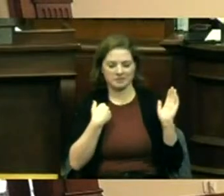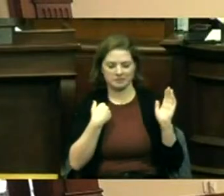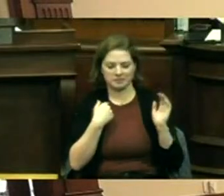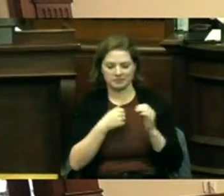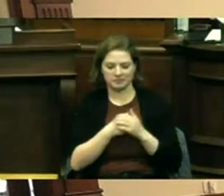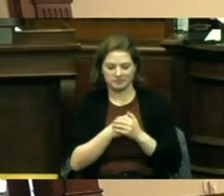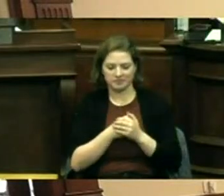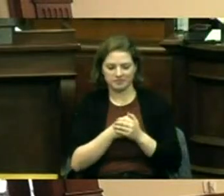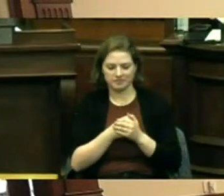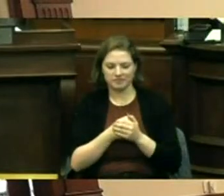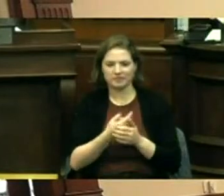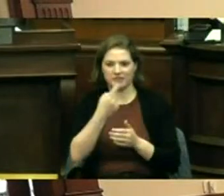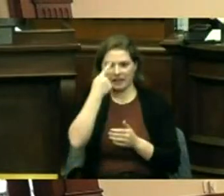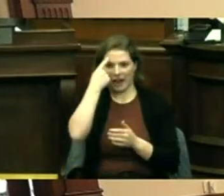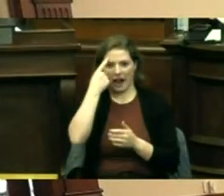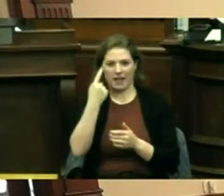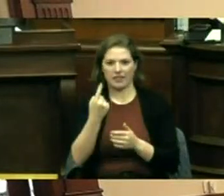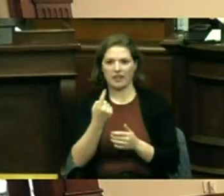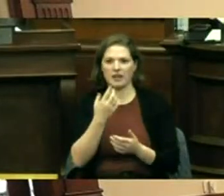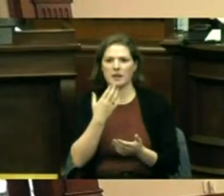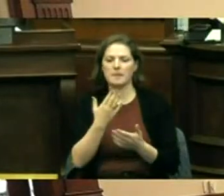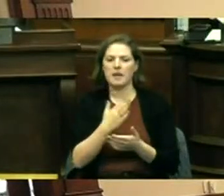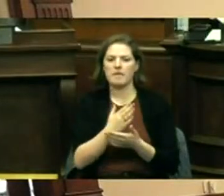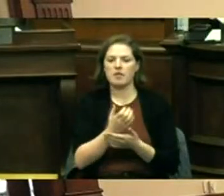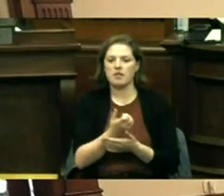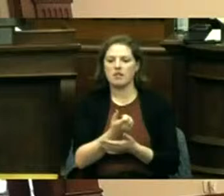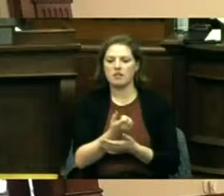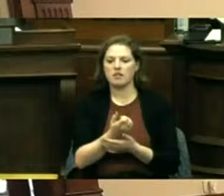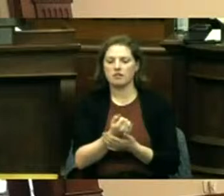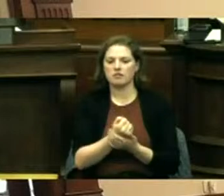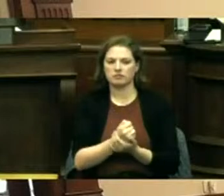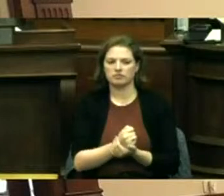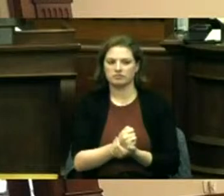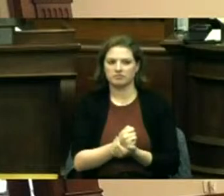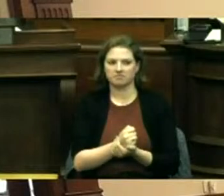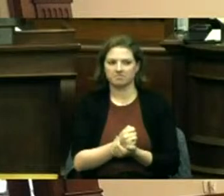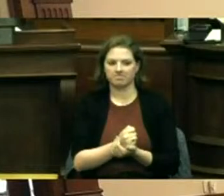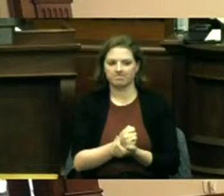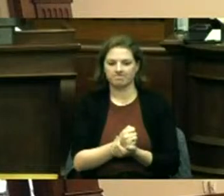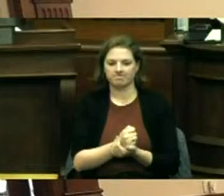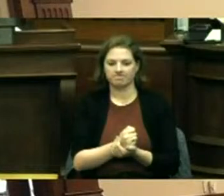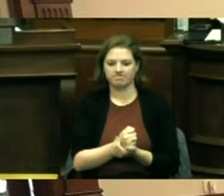Councilmember. President